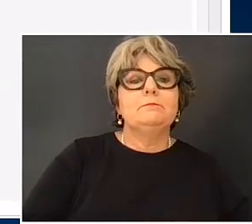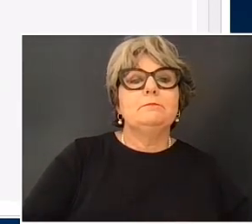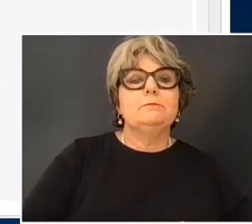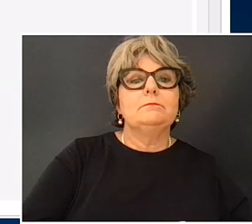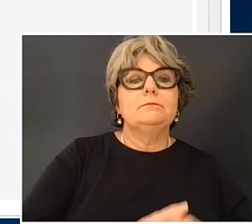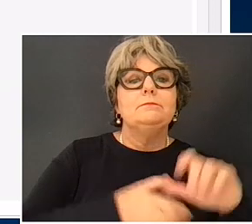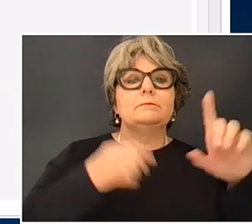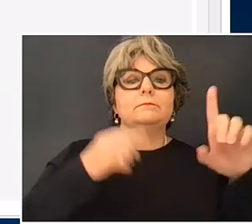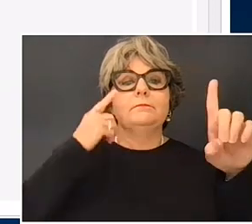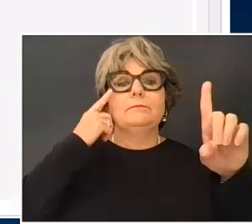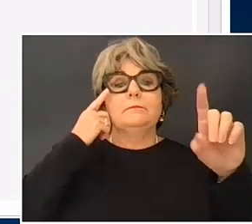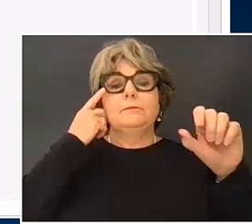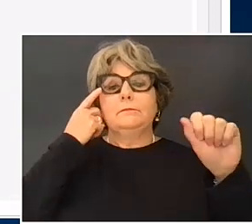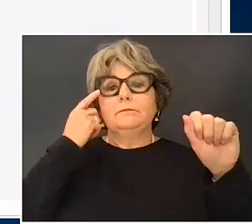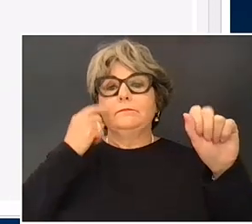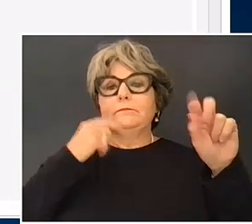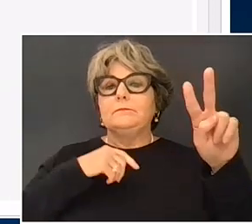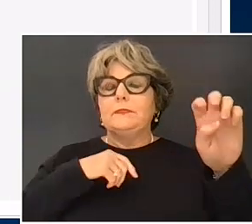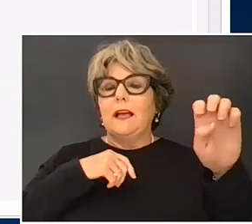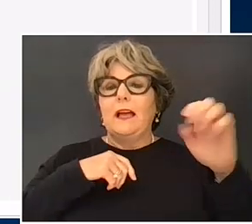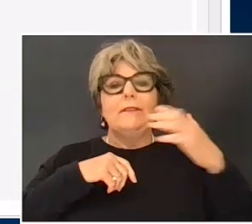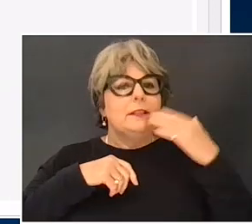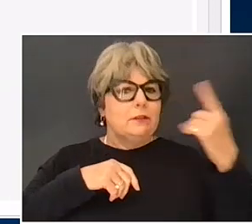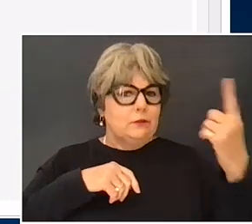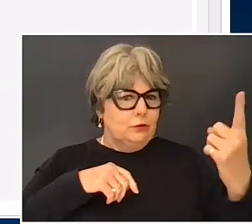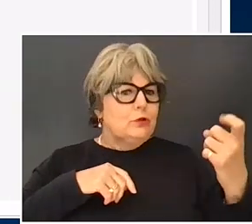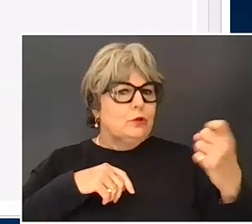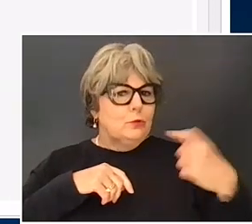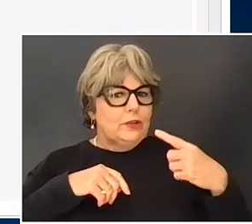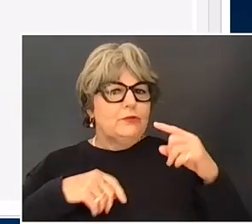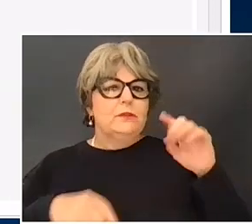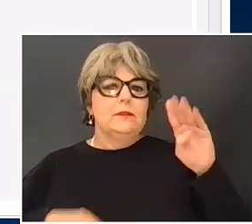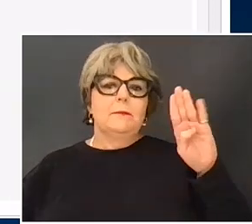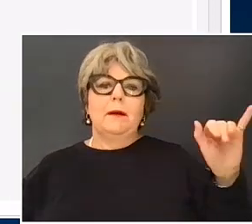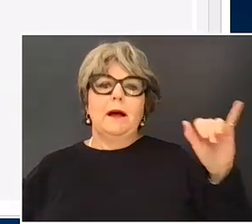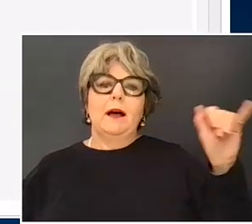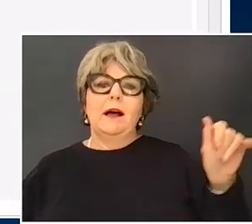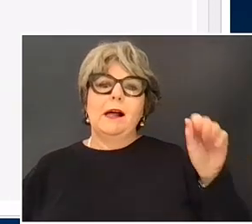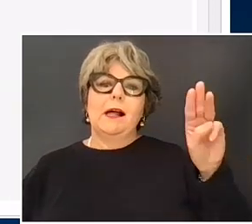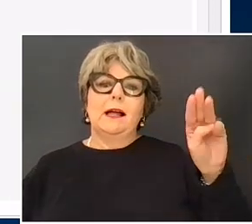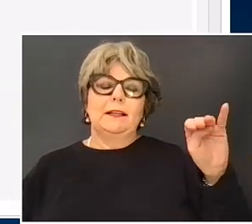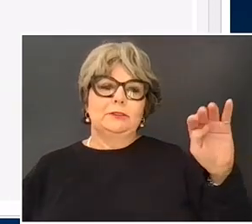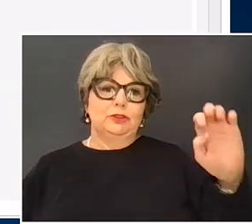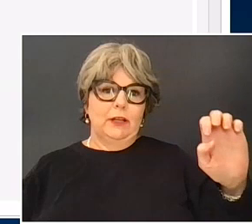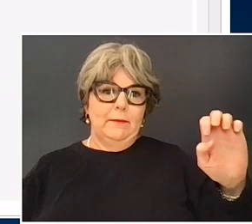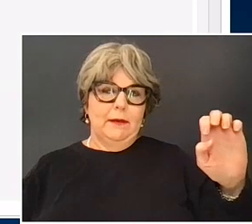It's a good question by Jamie. And I believe her initial interpretation